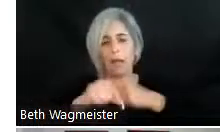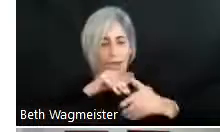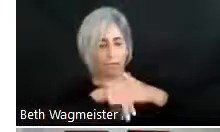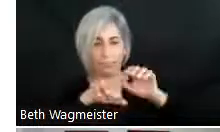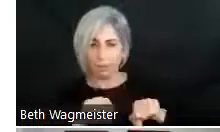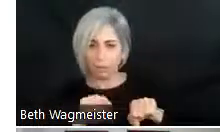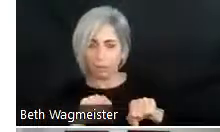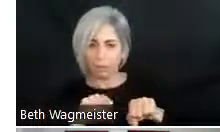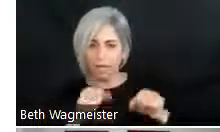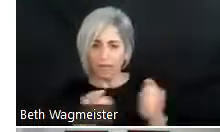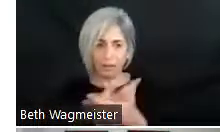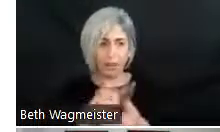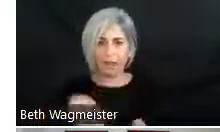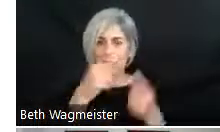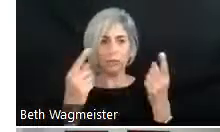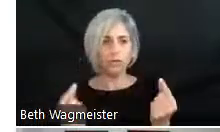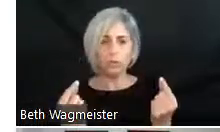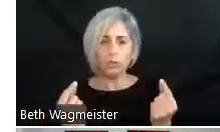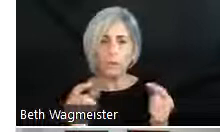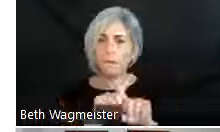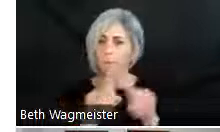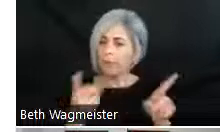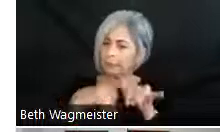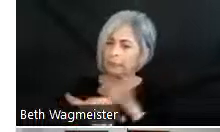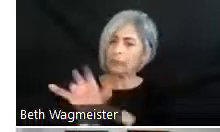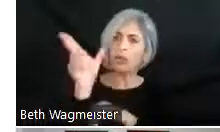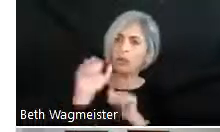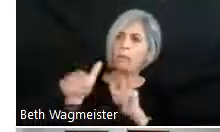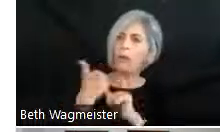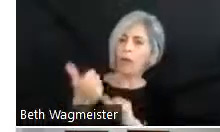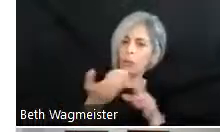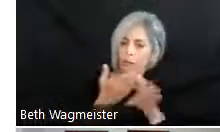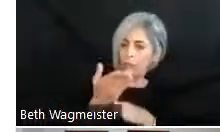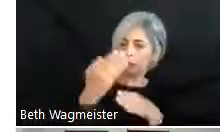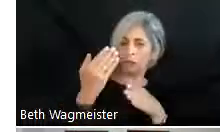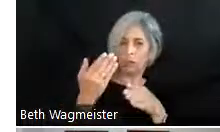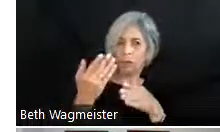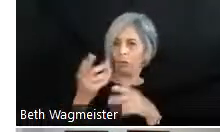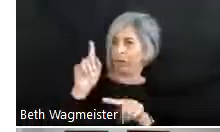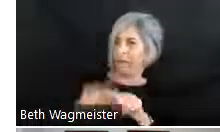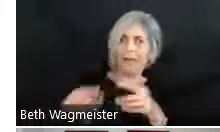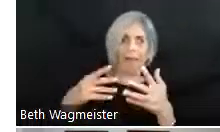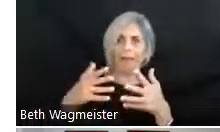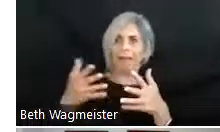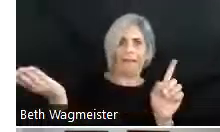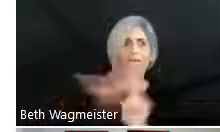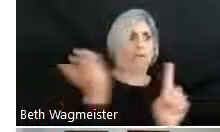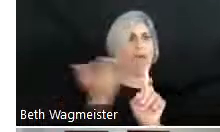in everything they do. But I still heard from other accessibility professionals that we just can't get people to care. They don't want to listen to me.